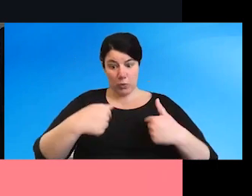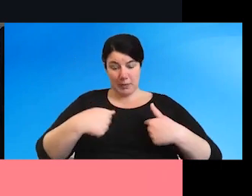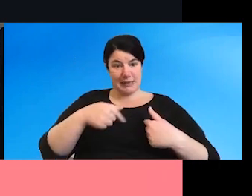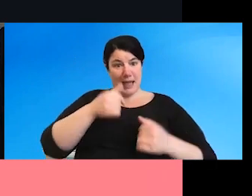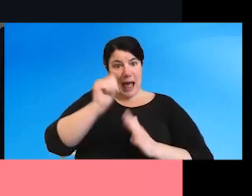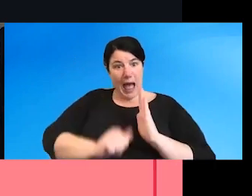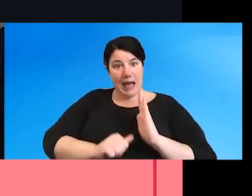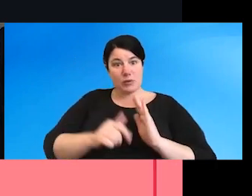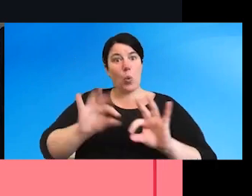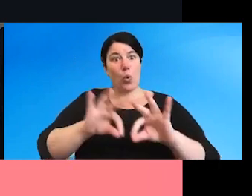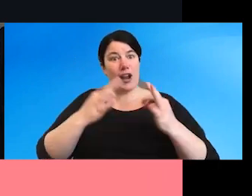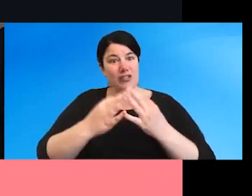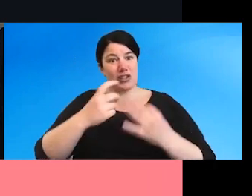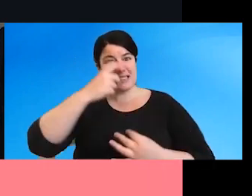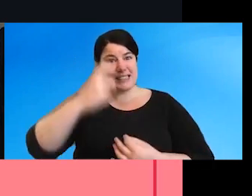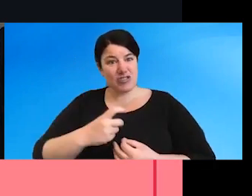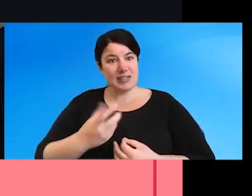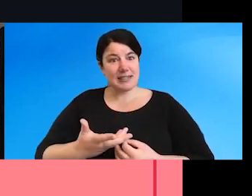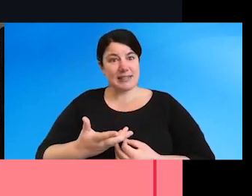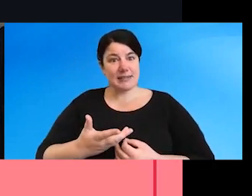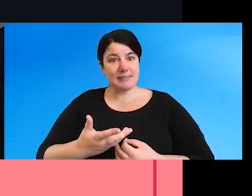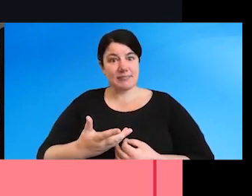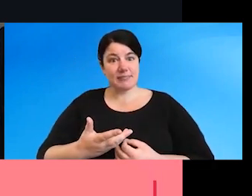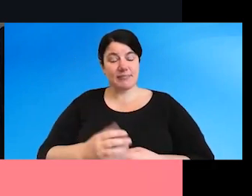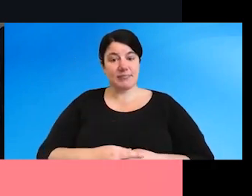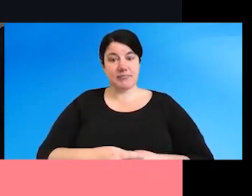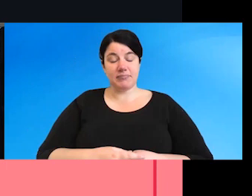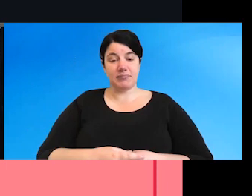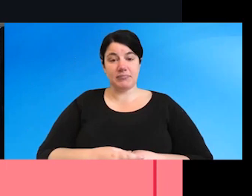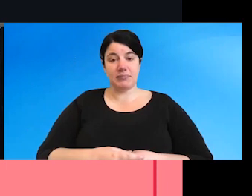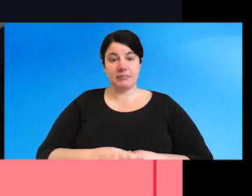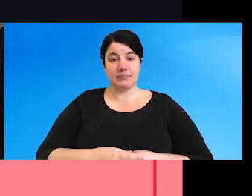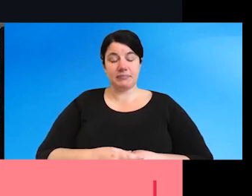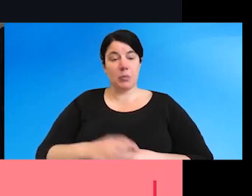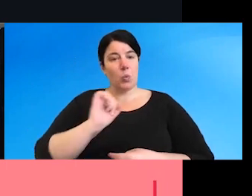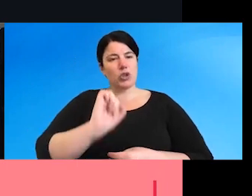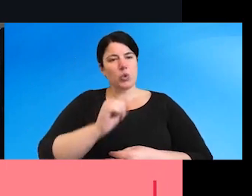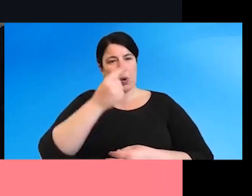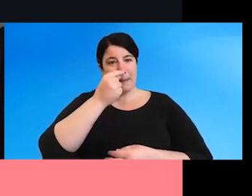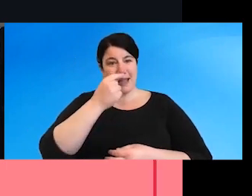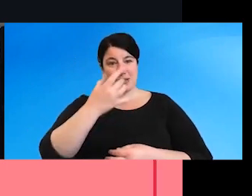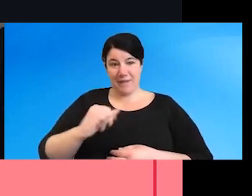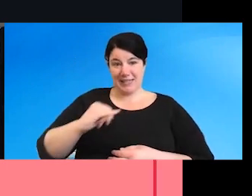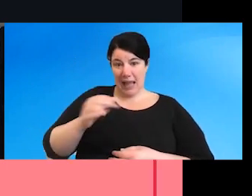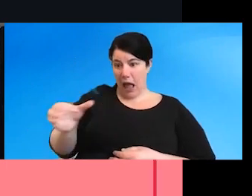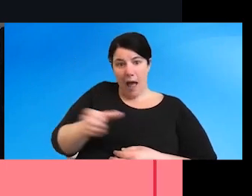capacity? Do you have someone on staff whose job is to manage the